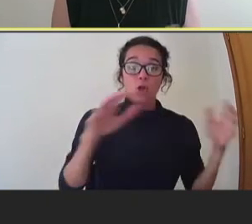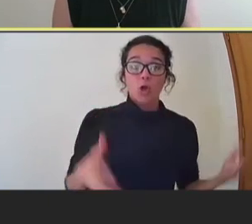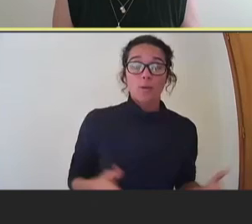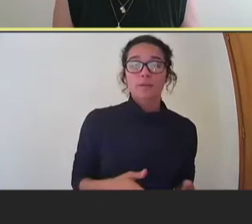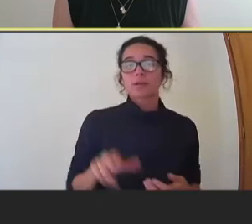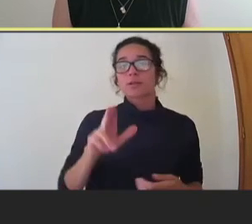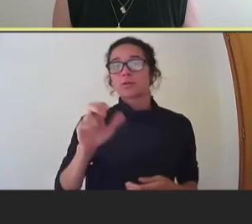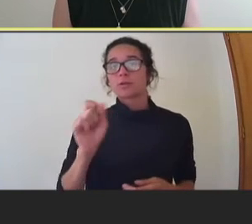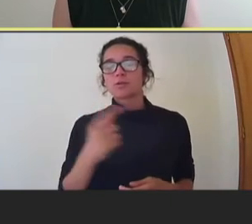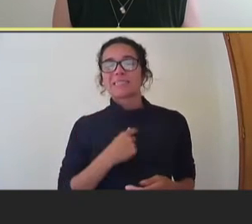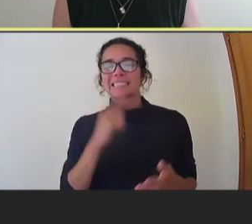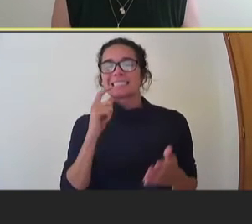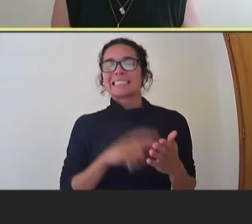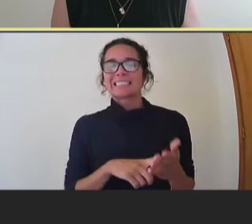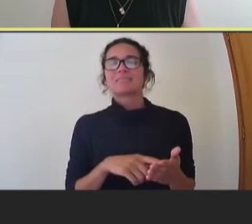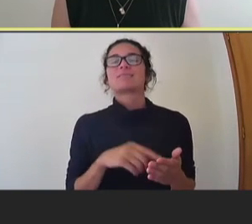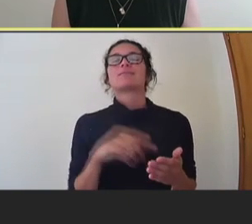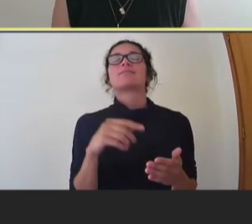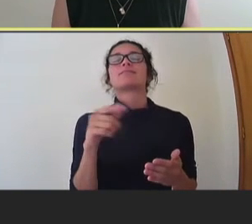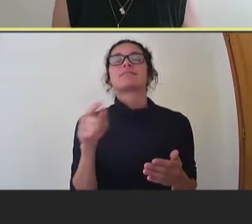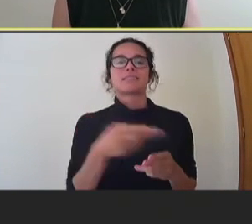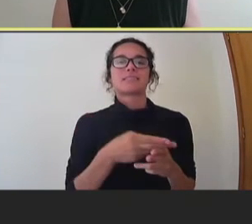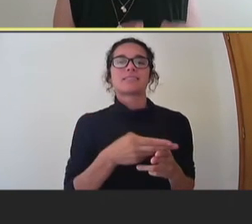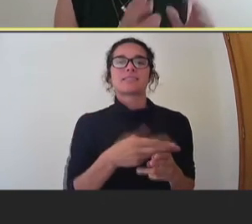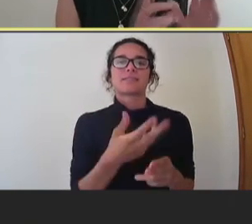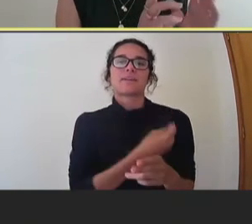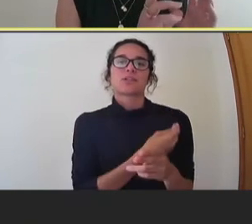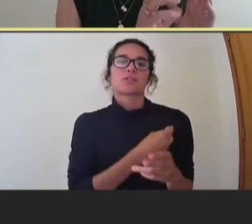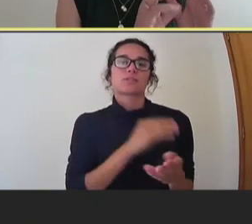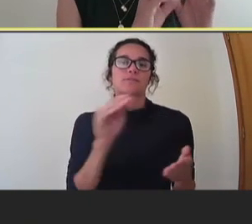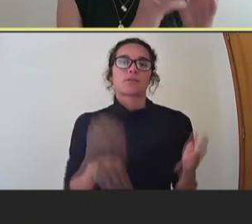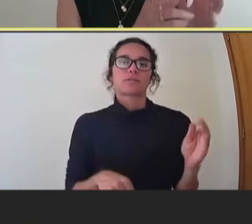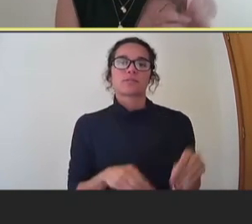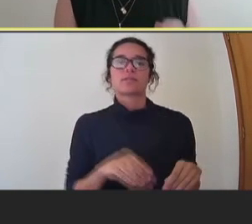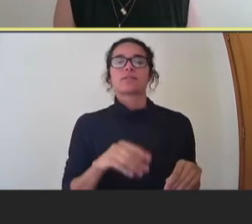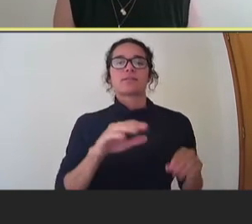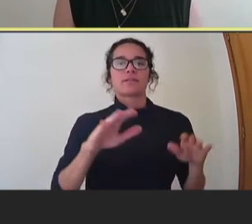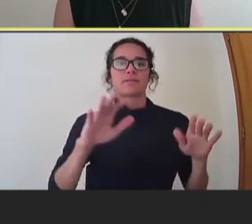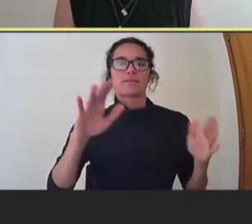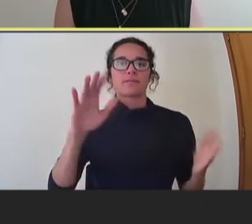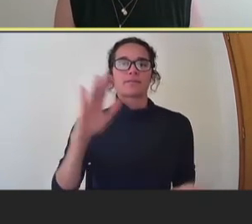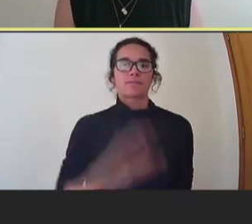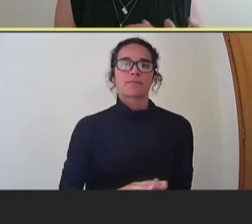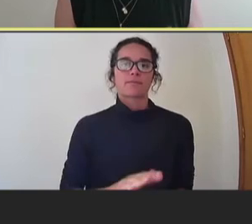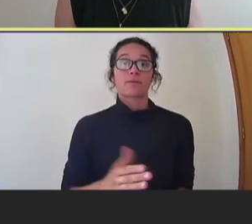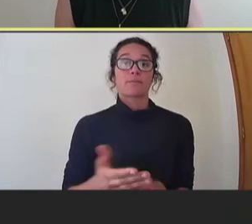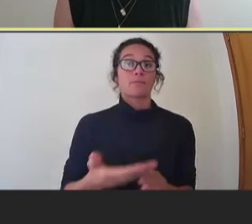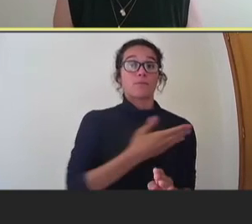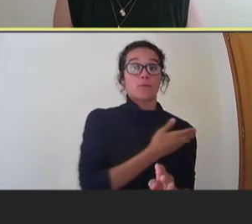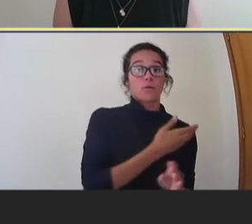off of those seasonal vaccination rates from the very high rates that we saw during the pandemic,